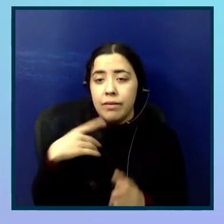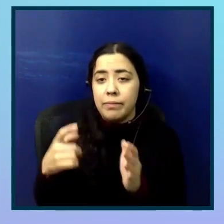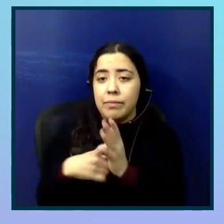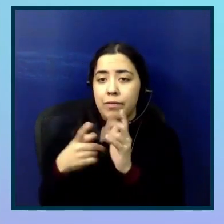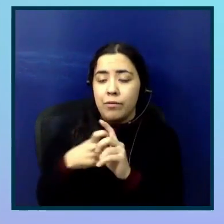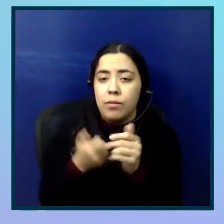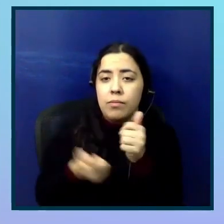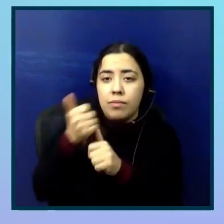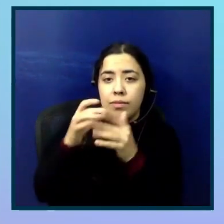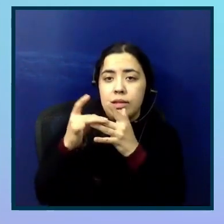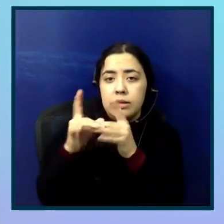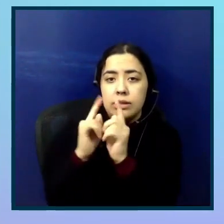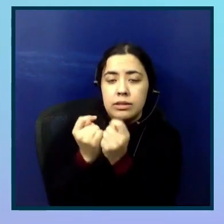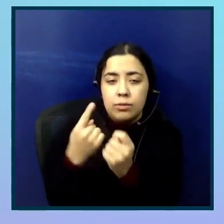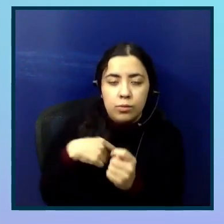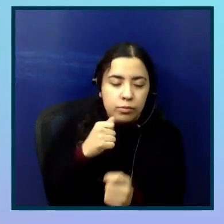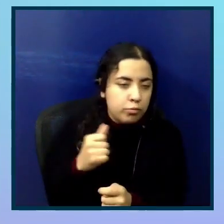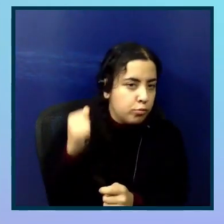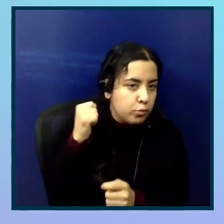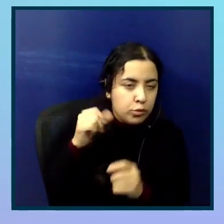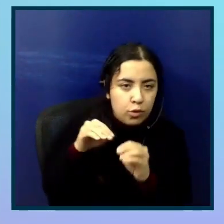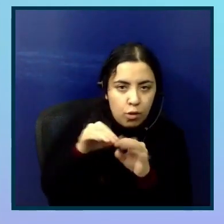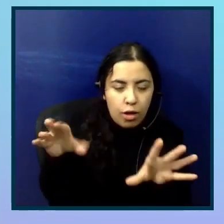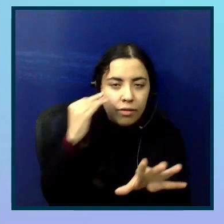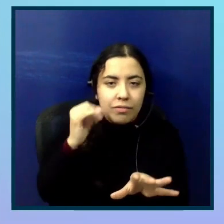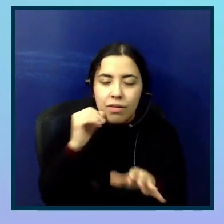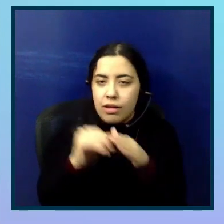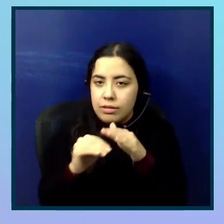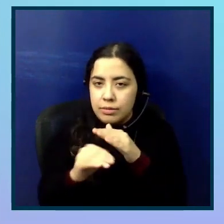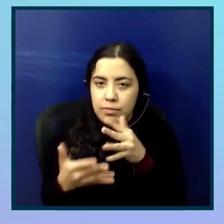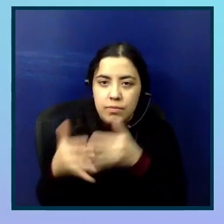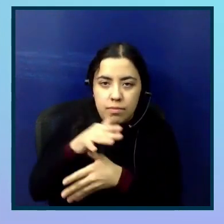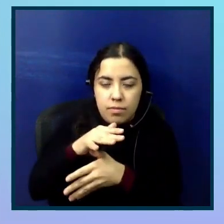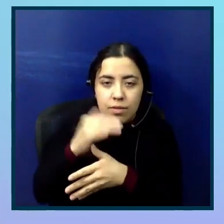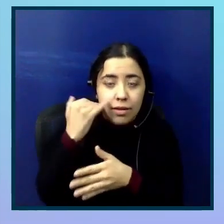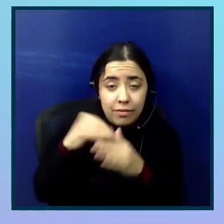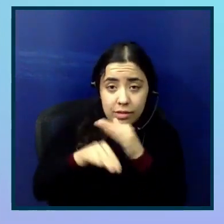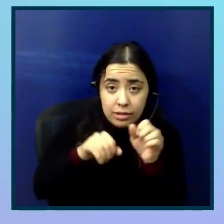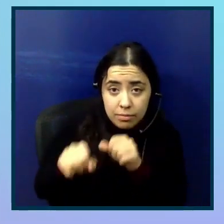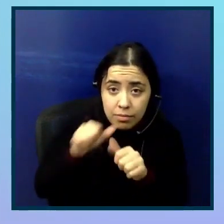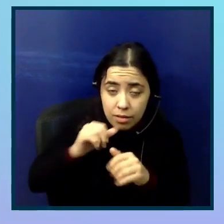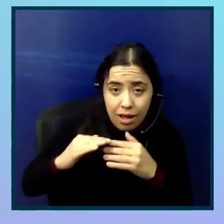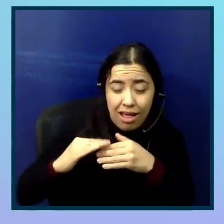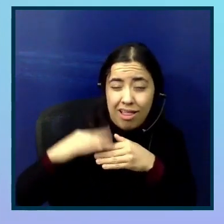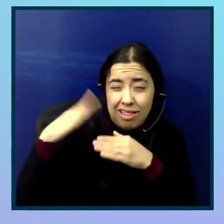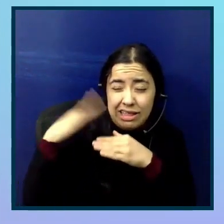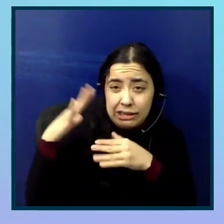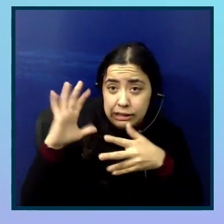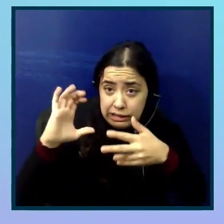that we will not launch this if it's not accessible. If it doesn't hit at least SAS-C, we cannot launch this.